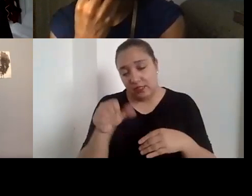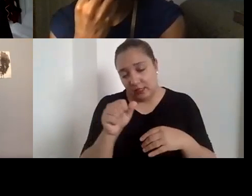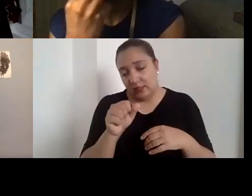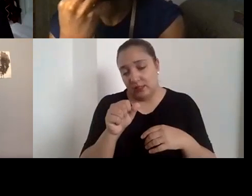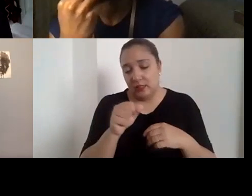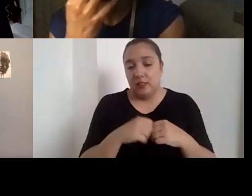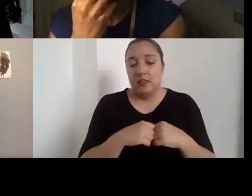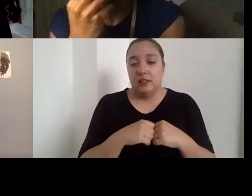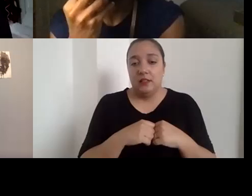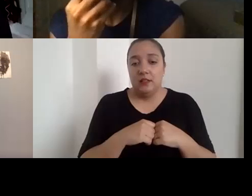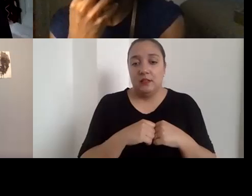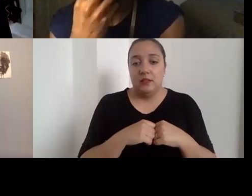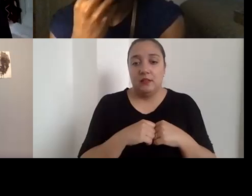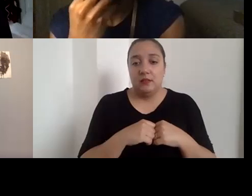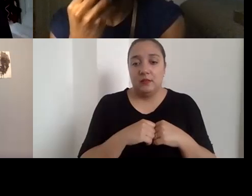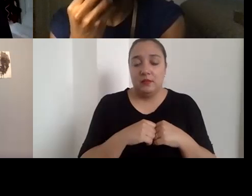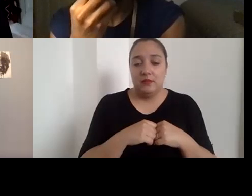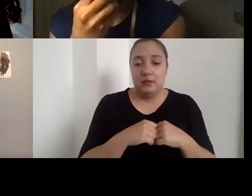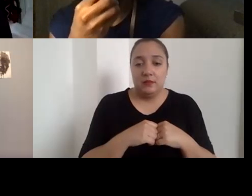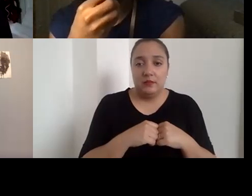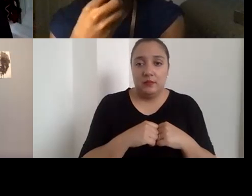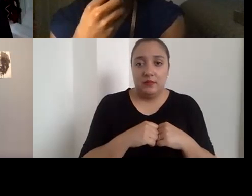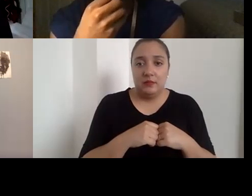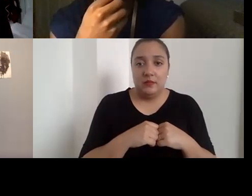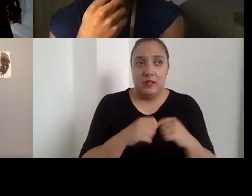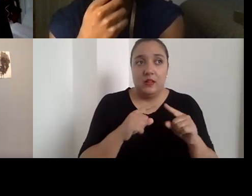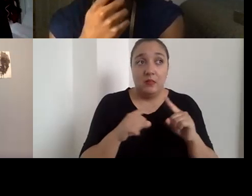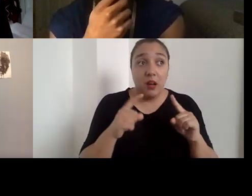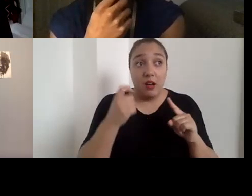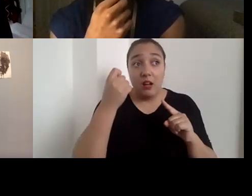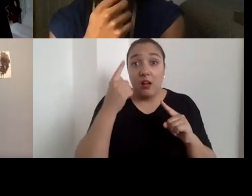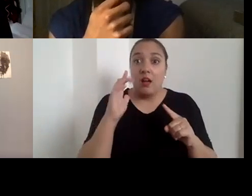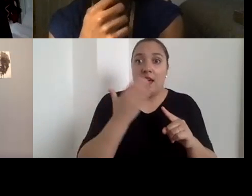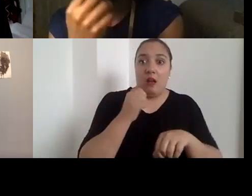of the precarity of our work and the